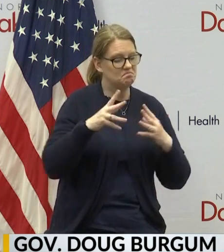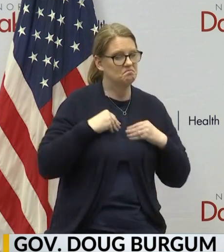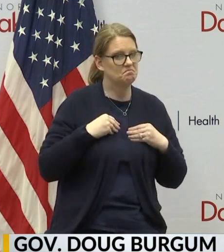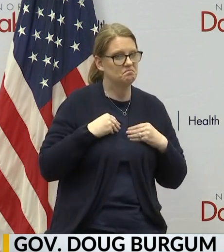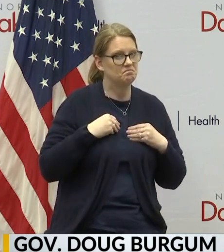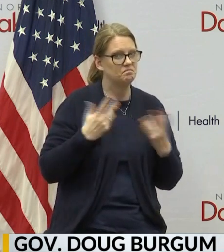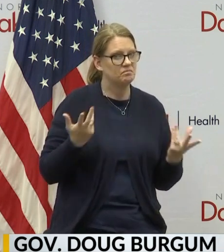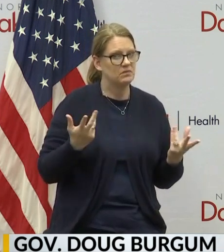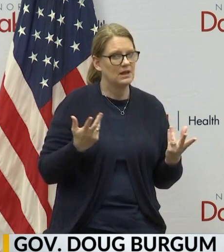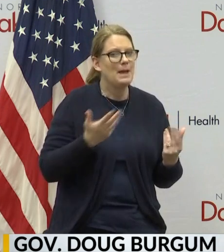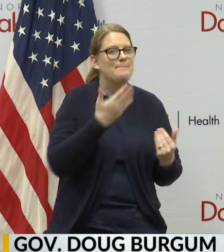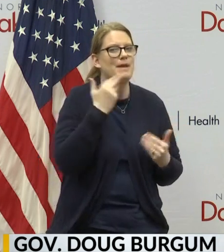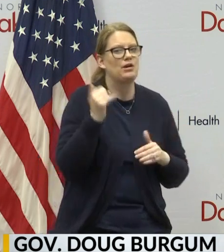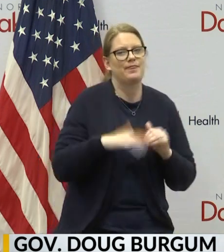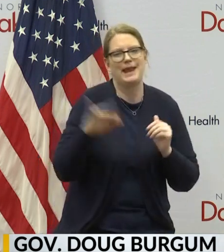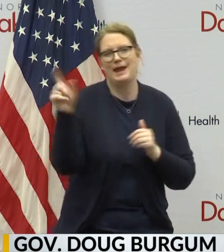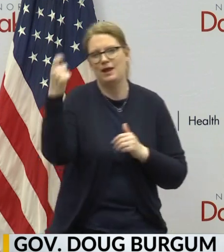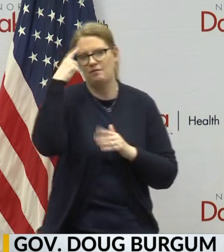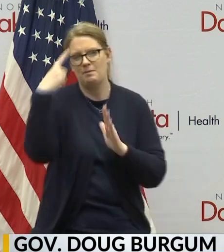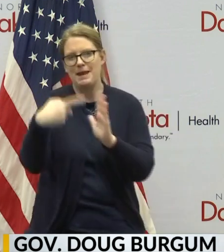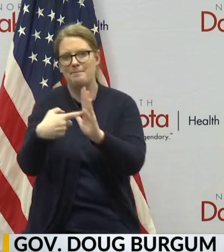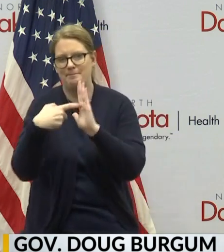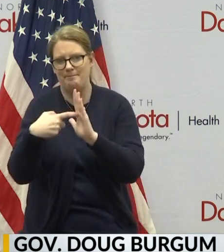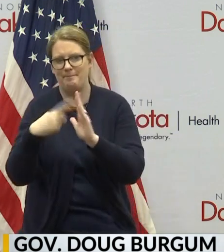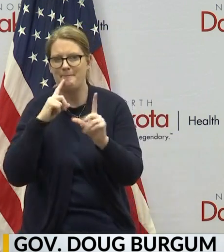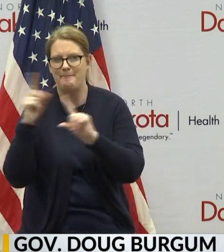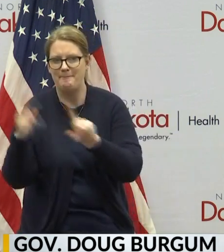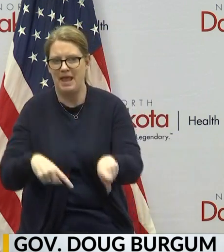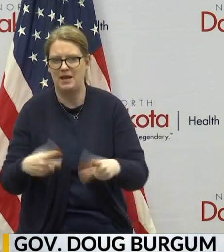UNDERSTAND WHAT INDIVIDUAL RESPONSIBILITY IS, AND